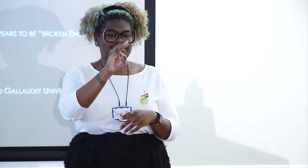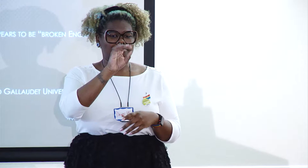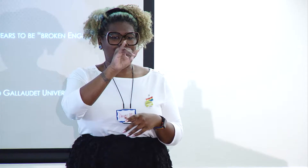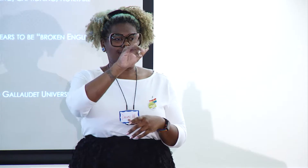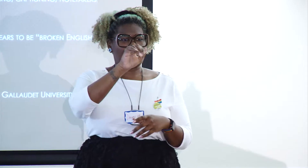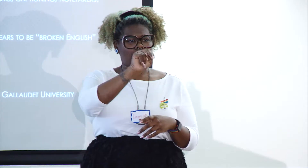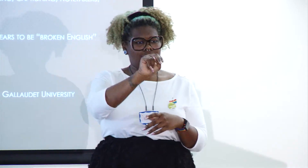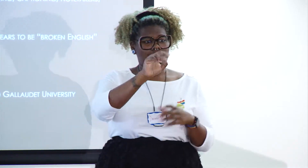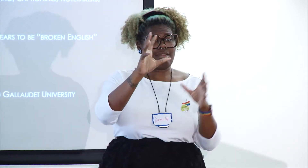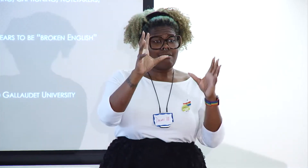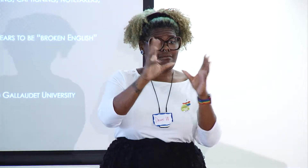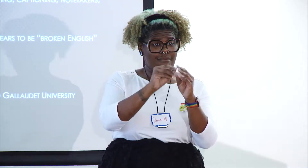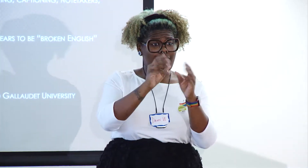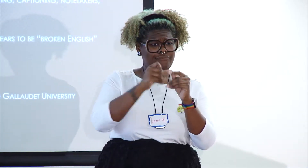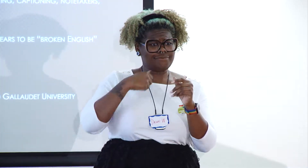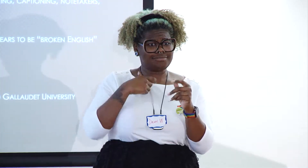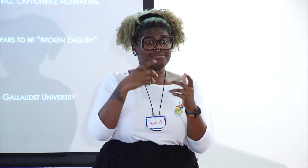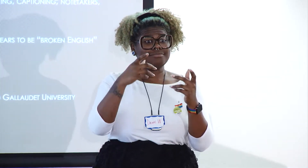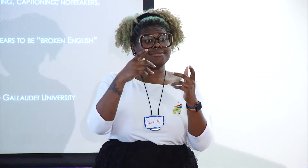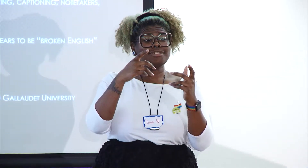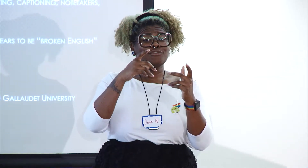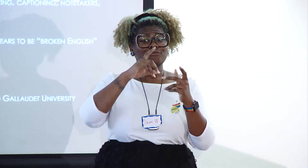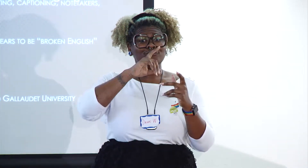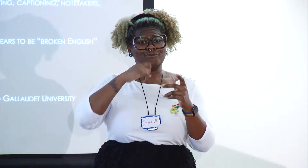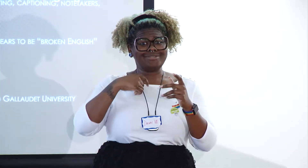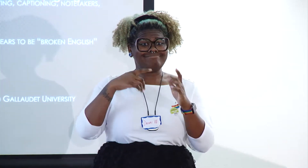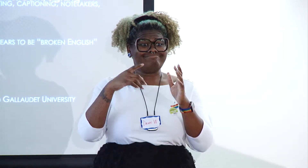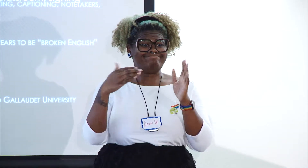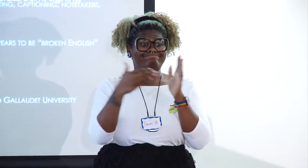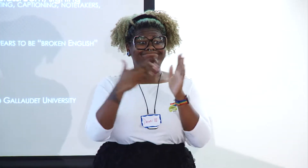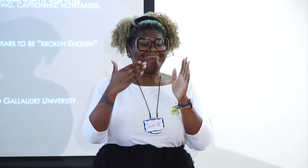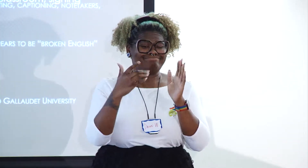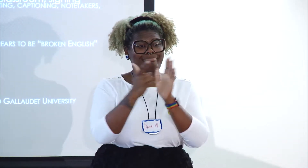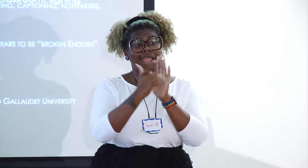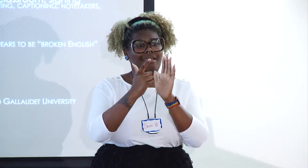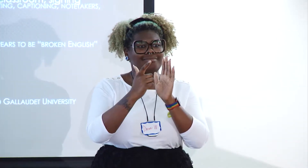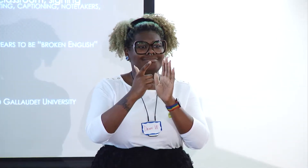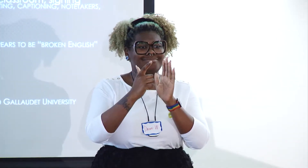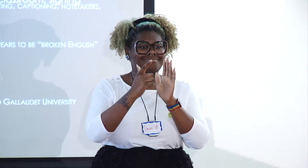Back in 1880, the Milan Conference in Italy